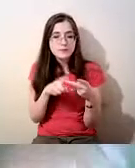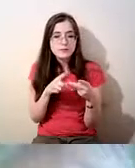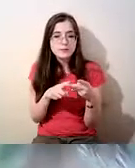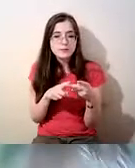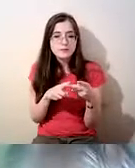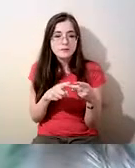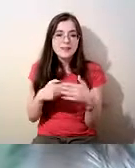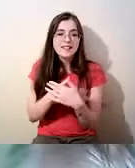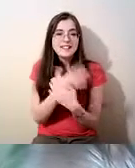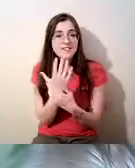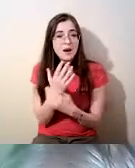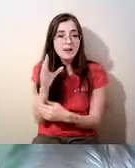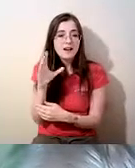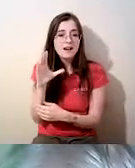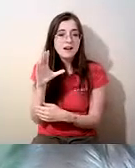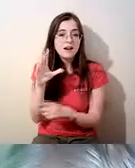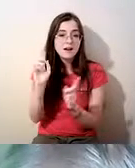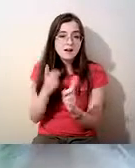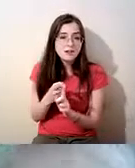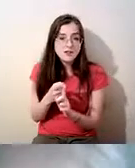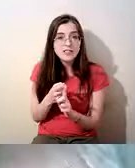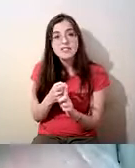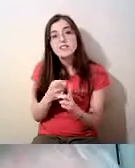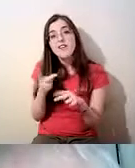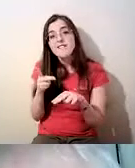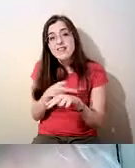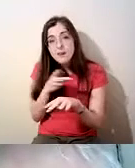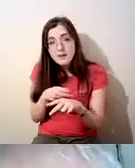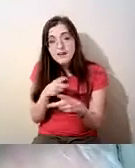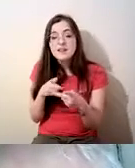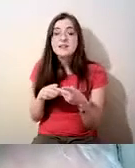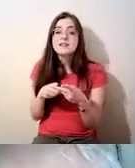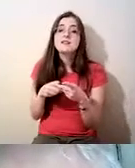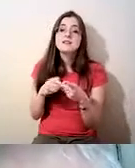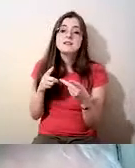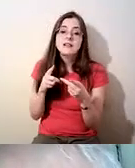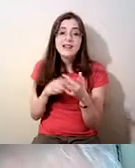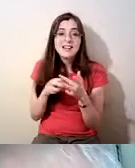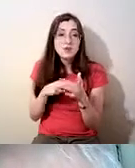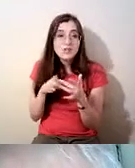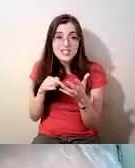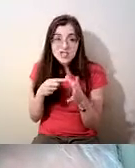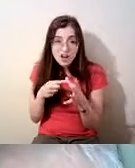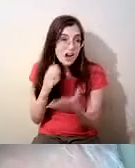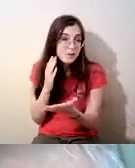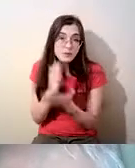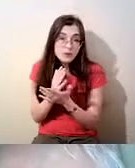india it's in the philippines i'm sure and it's in indonesia the same situation with water is there